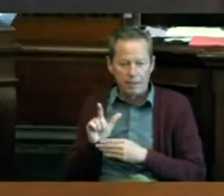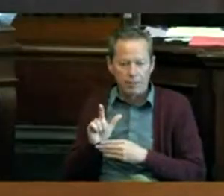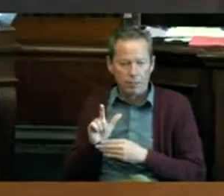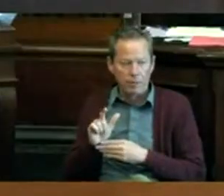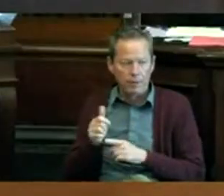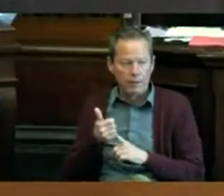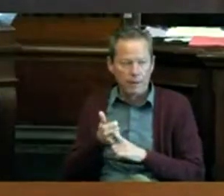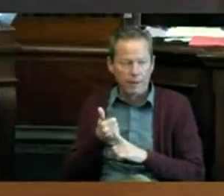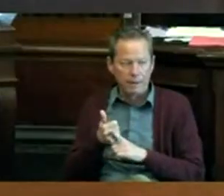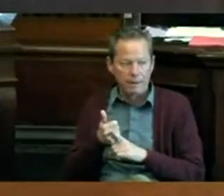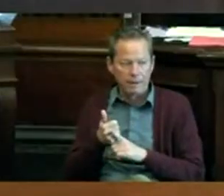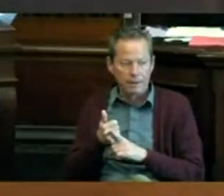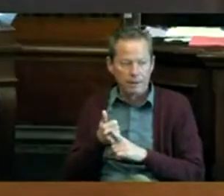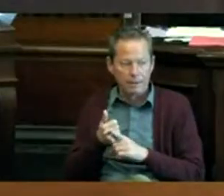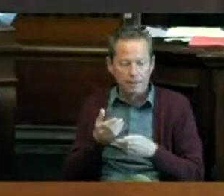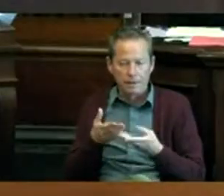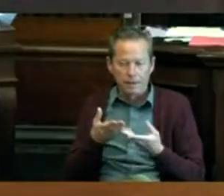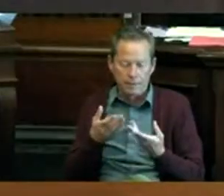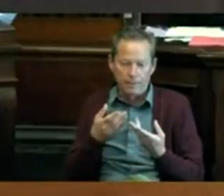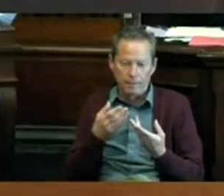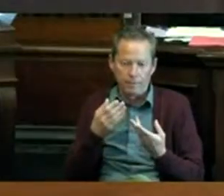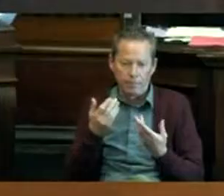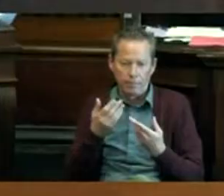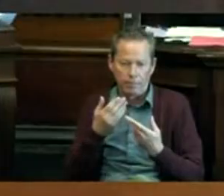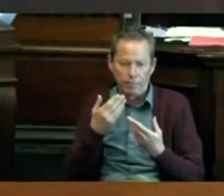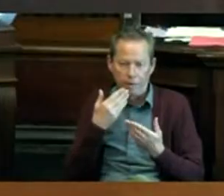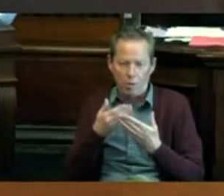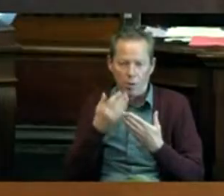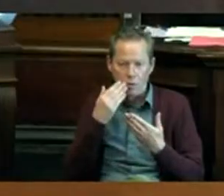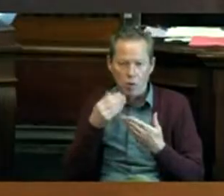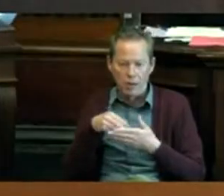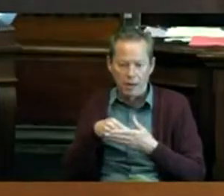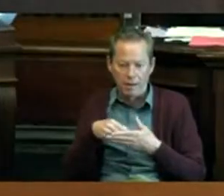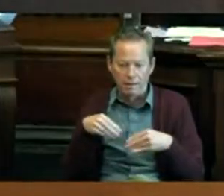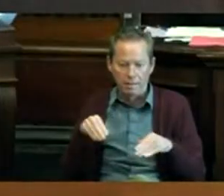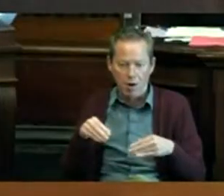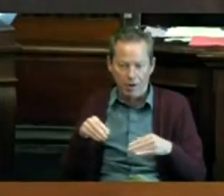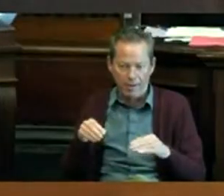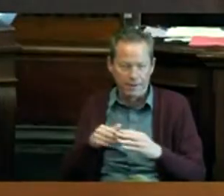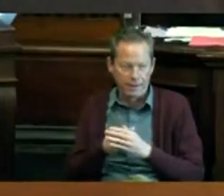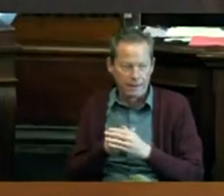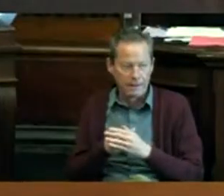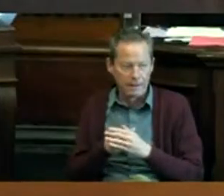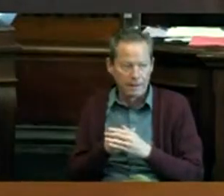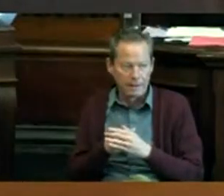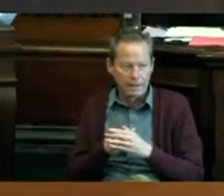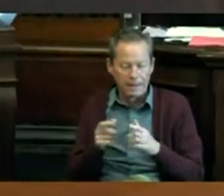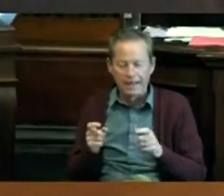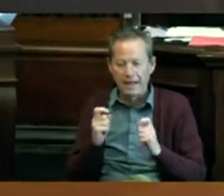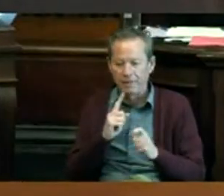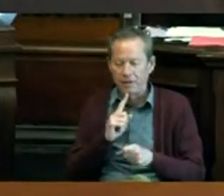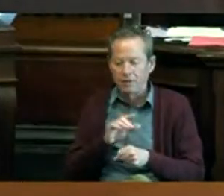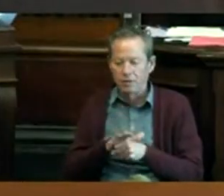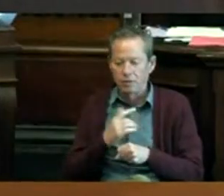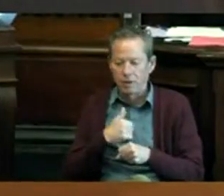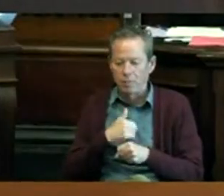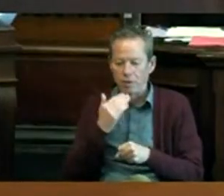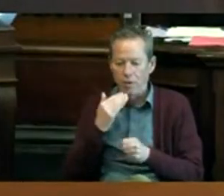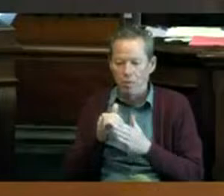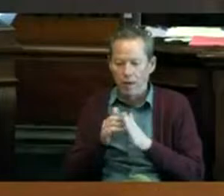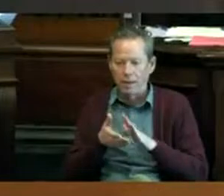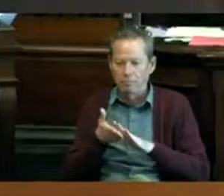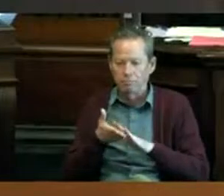Not really, but that tool is